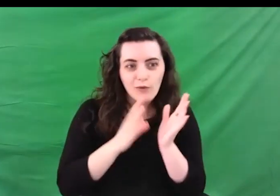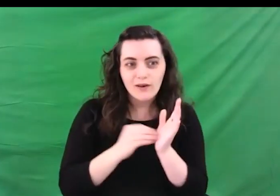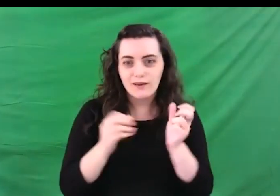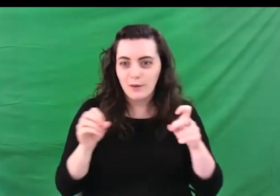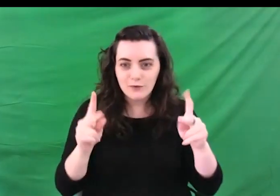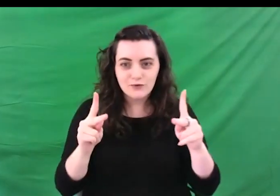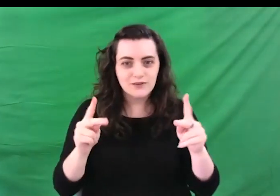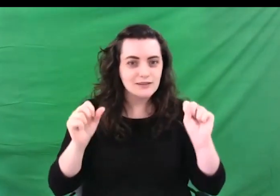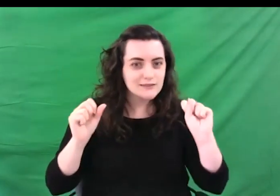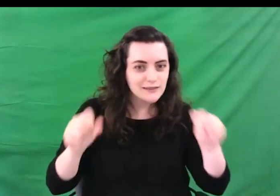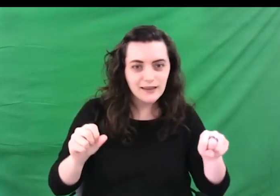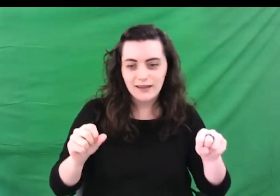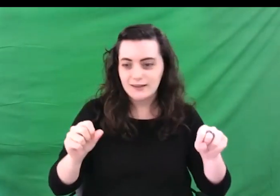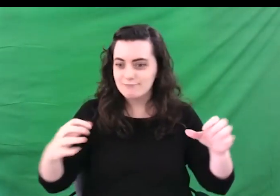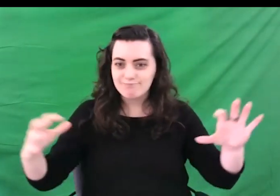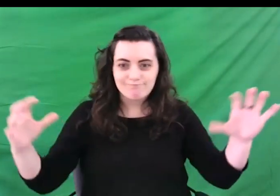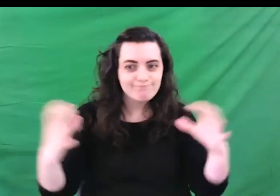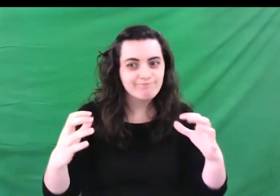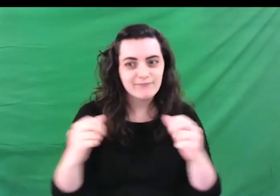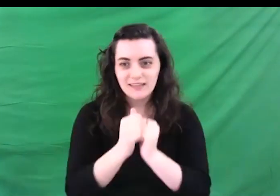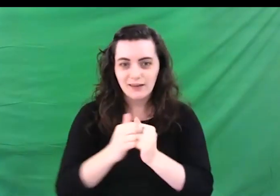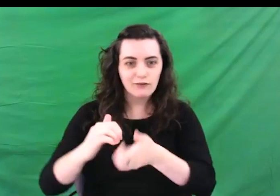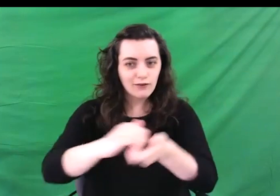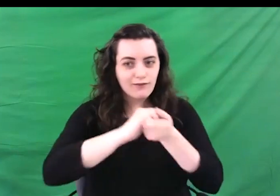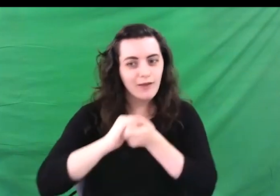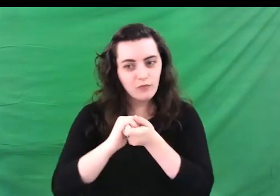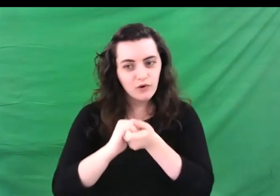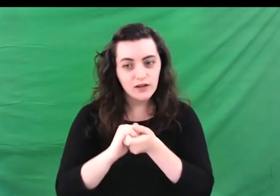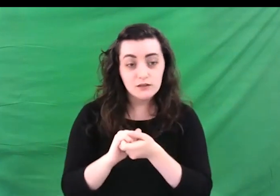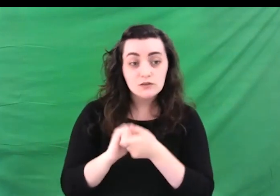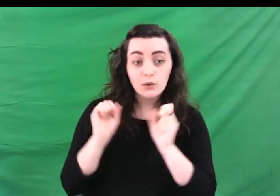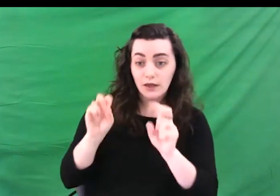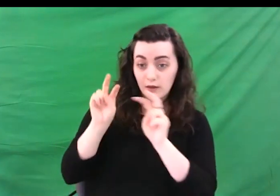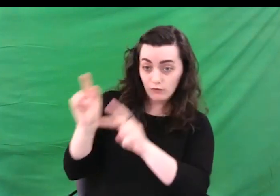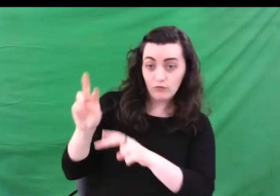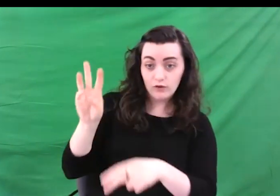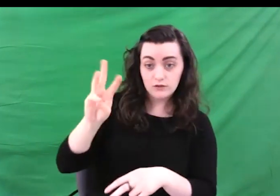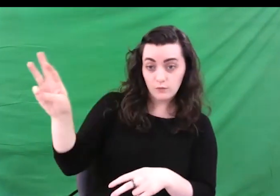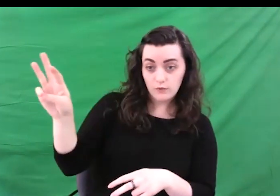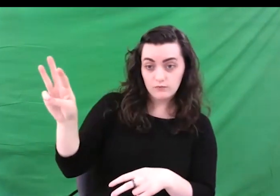to collaborate. So you can check the website for that information.